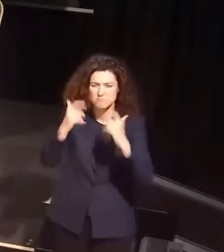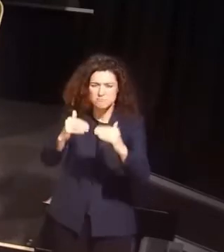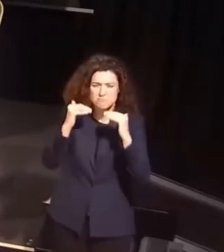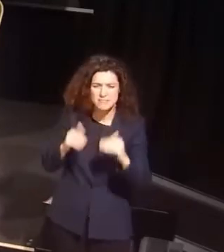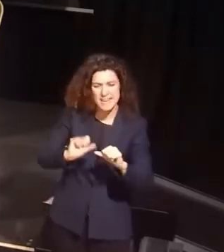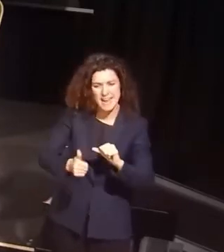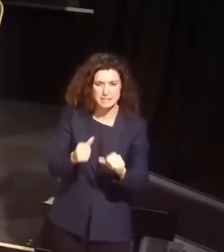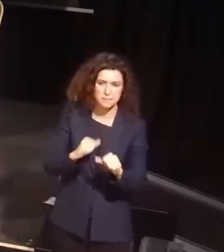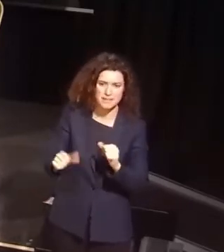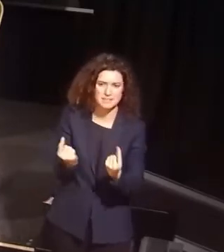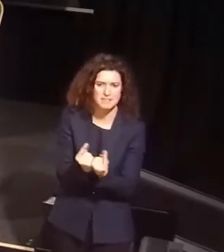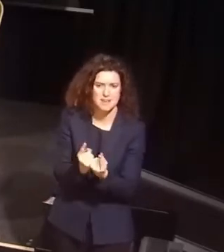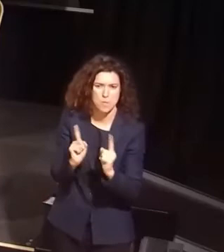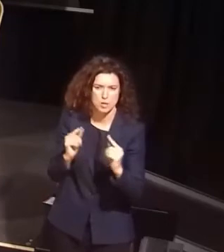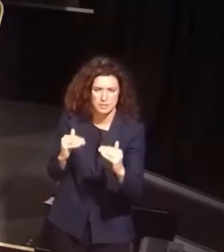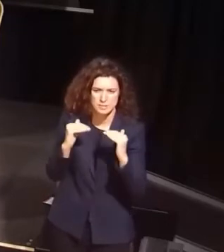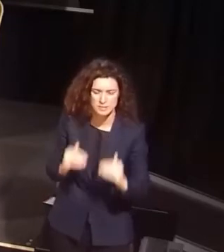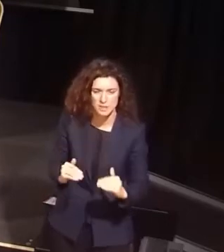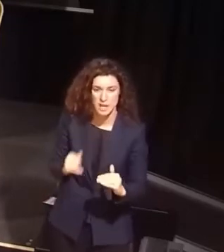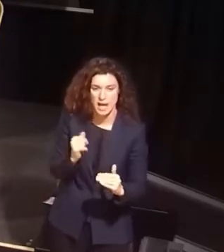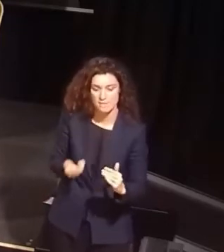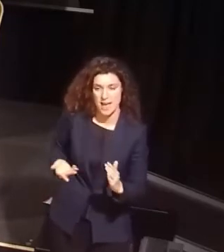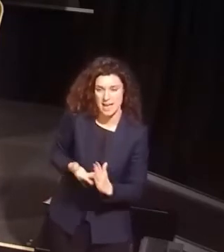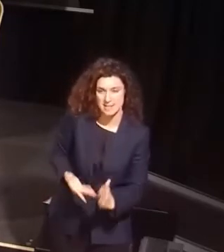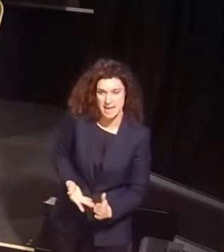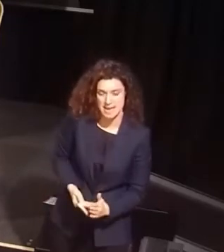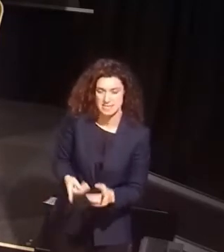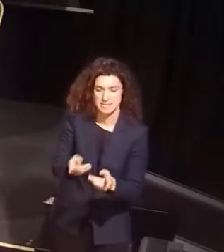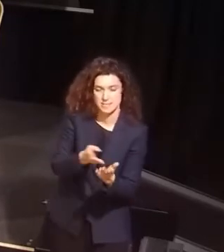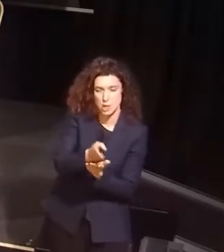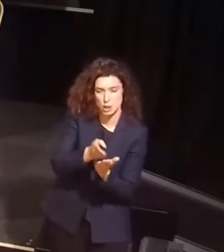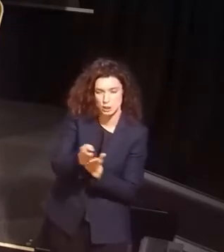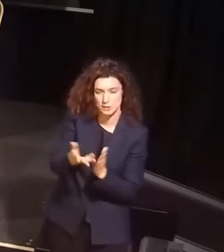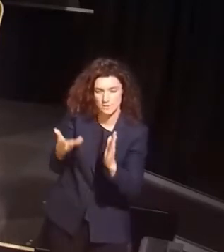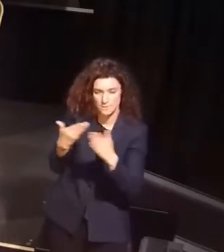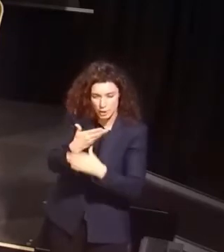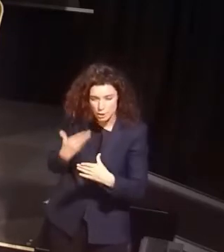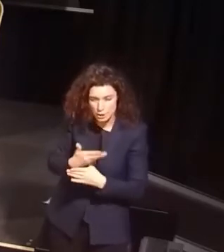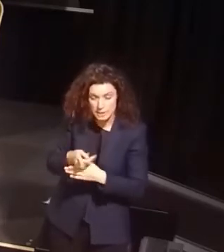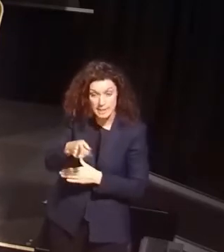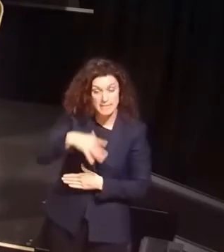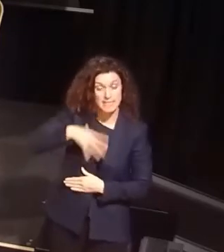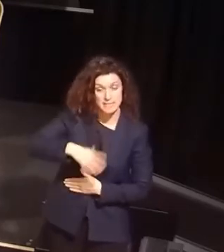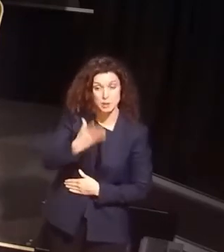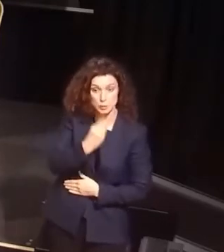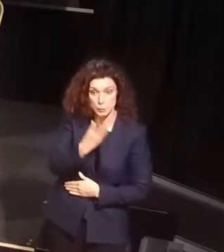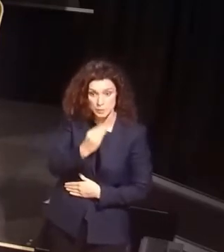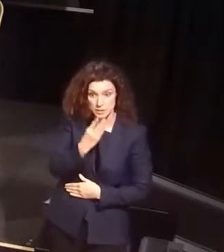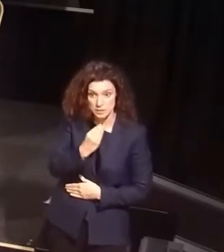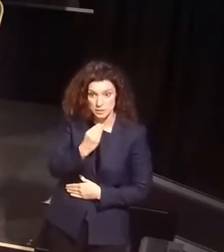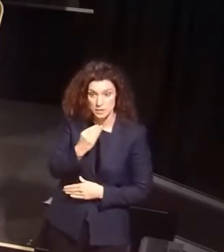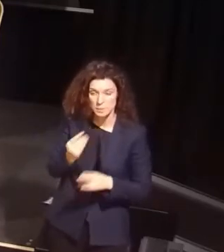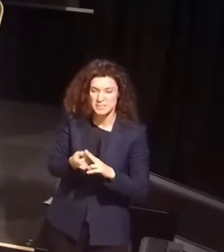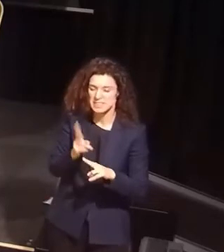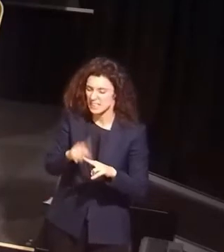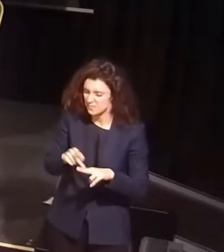And we added certain functions that he would need to use, but could never lose the game from not being able to find those buttons.